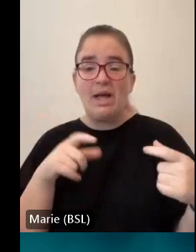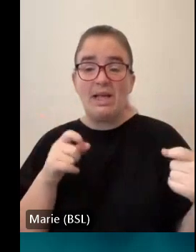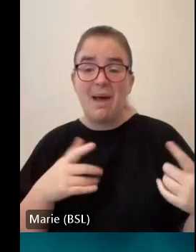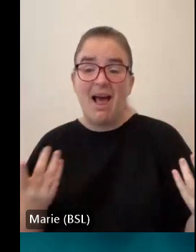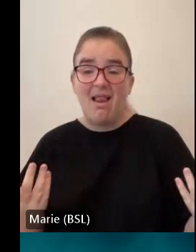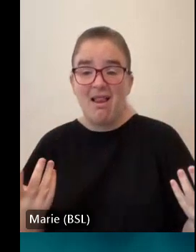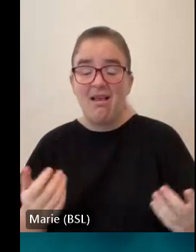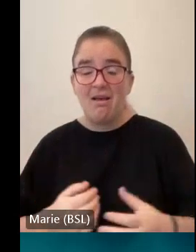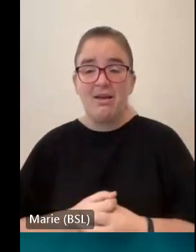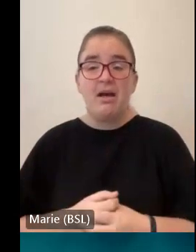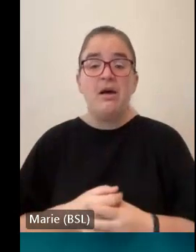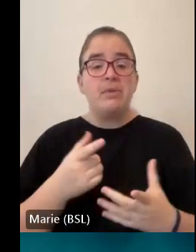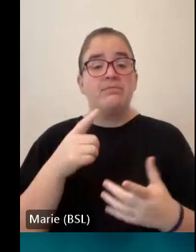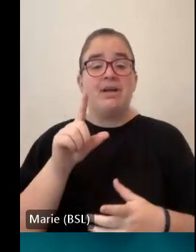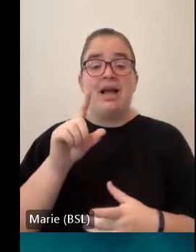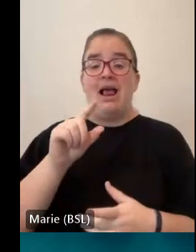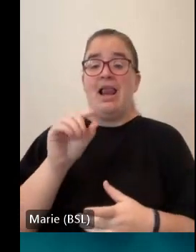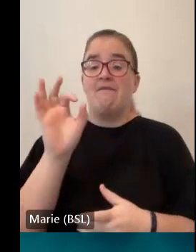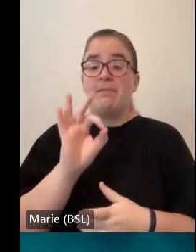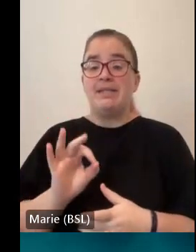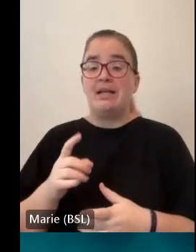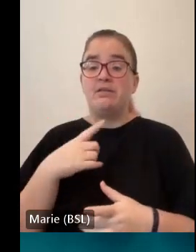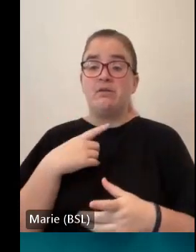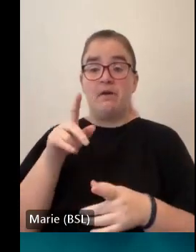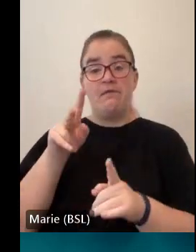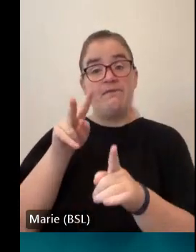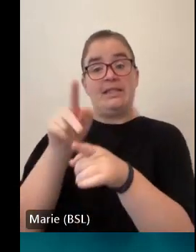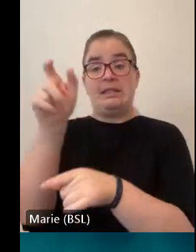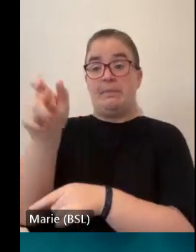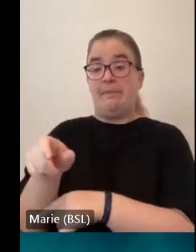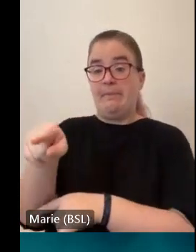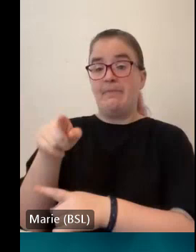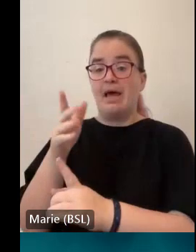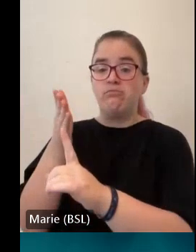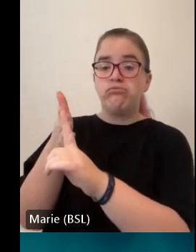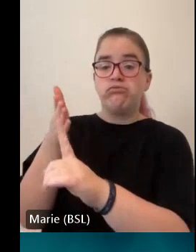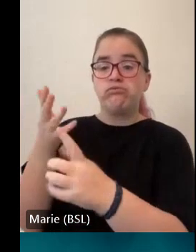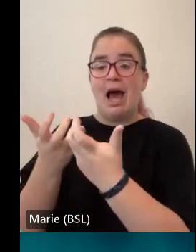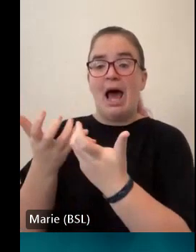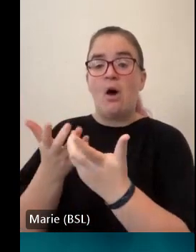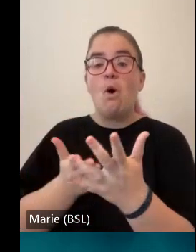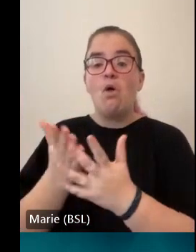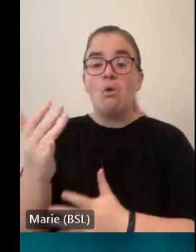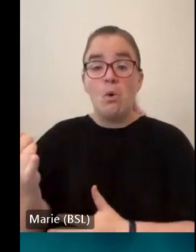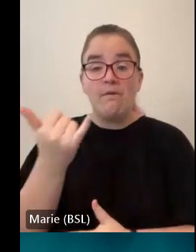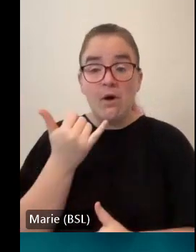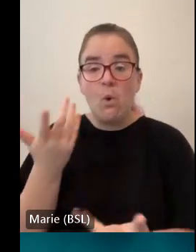So in fact, only 11% of our victims are targeted in the first instance, either by telephone or in person.